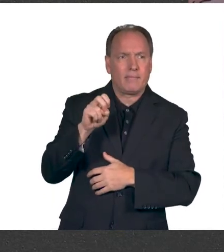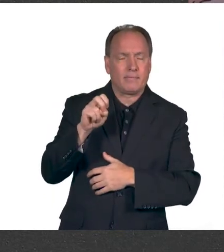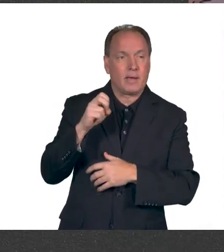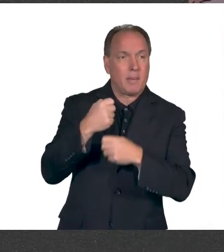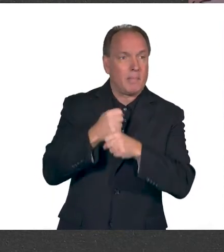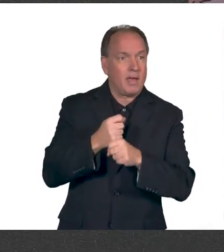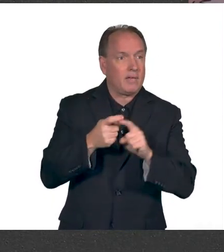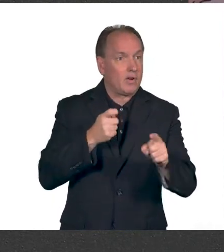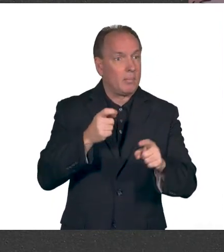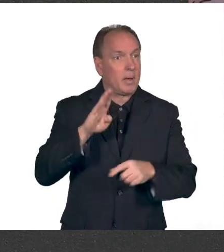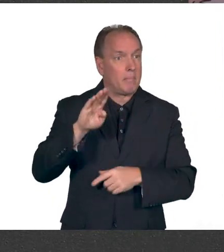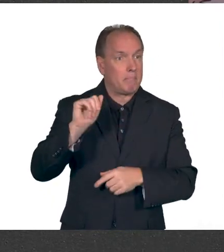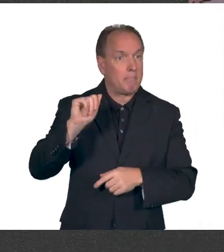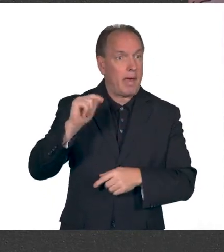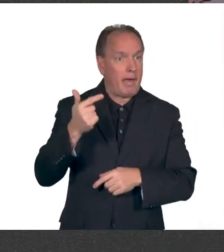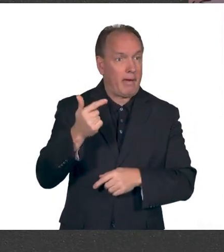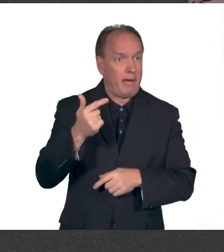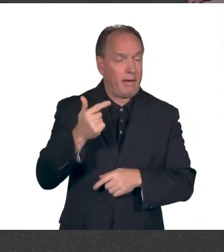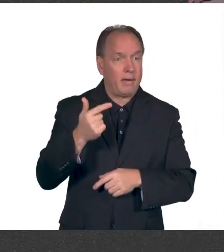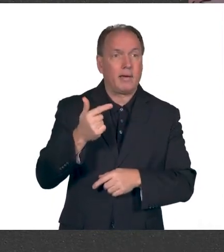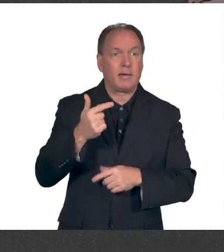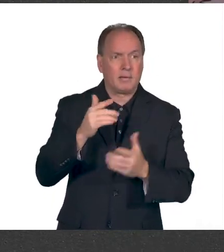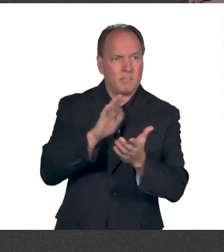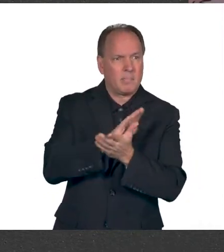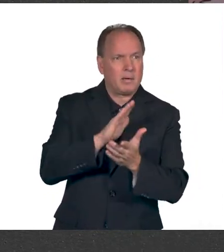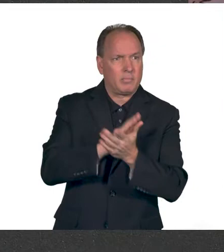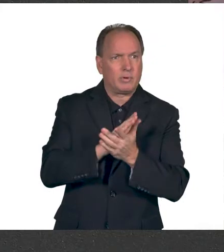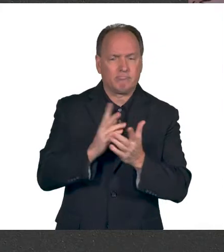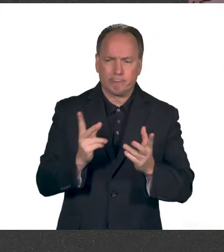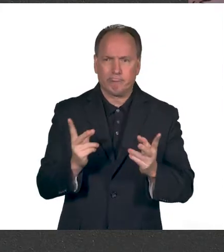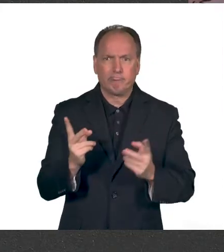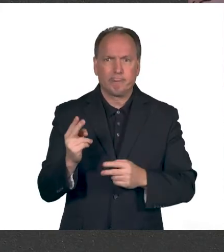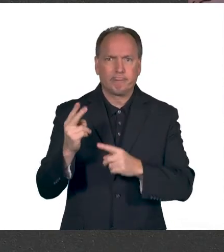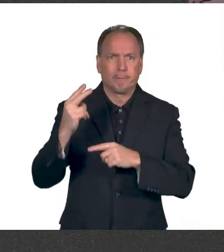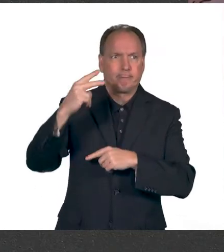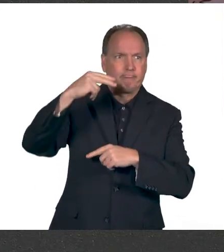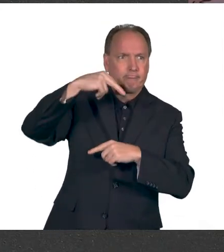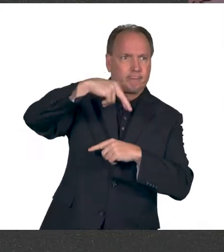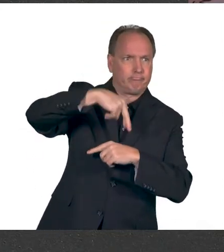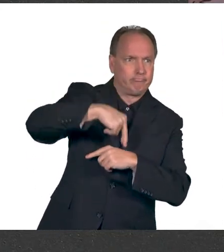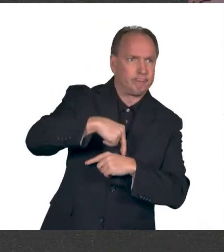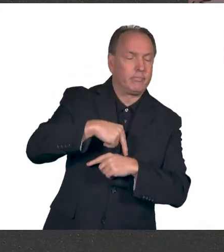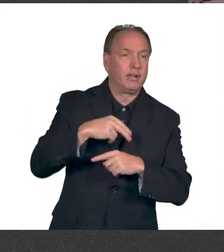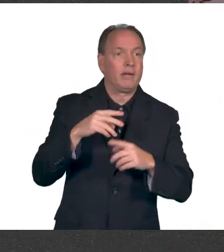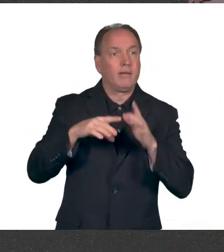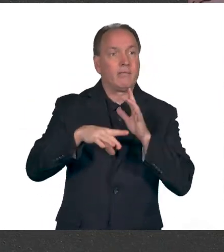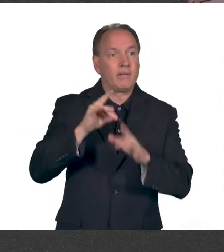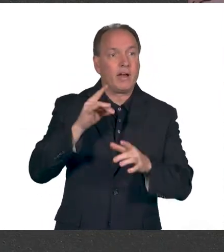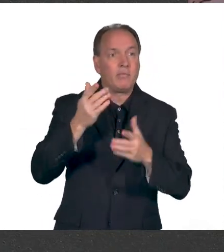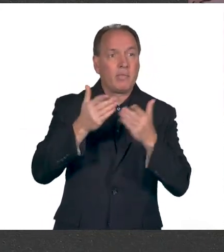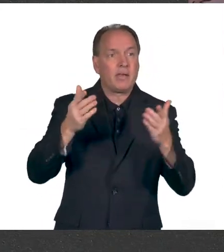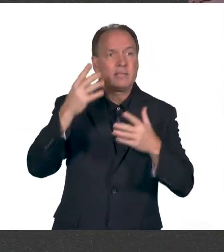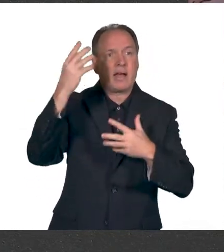I used a paper bag and I took some things that I found outside to decorate his den